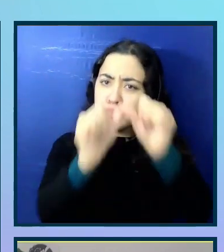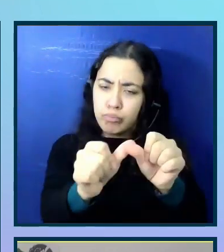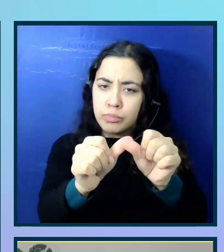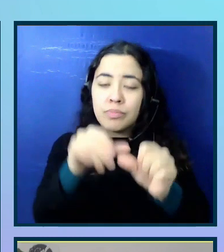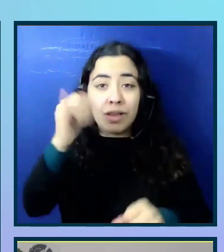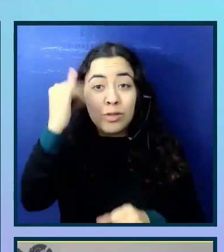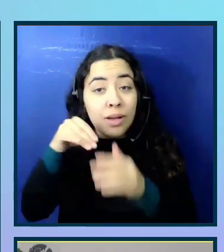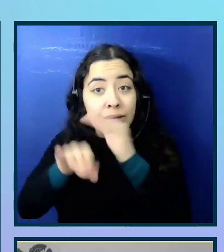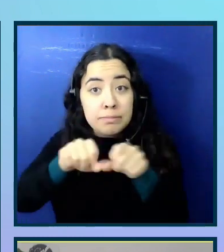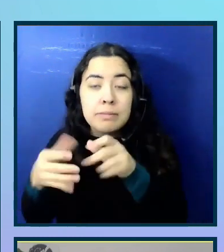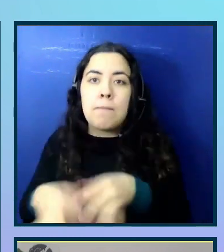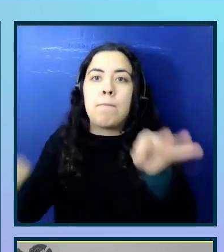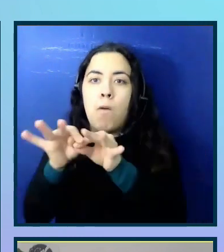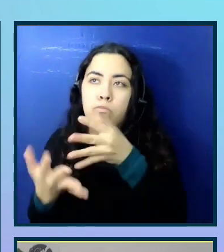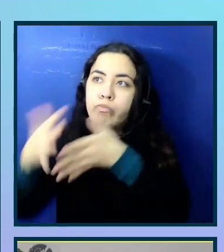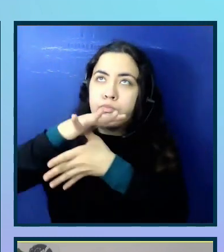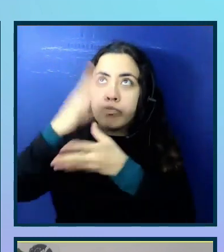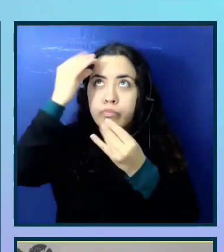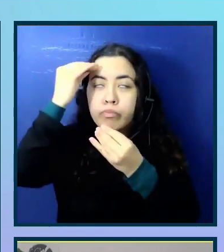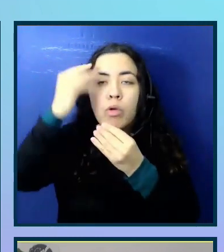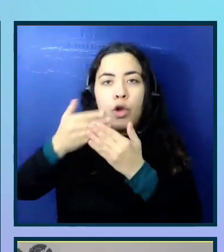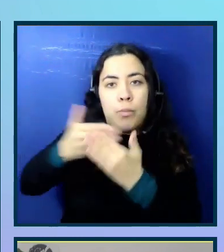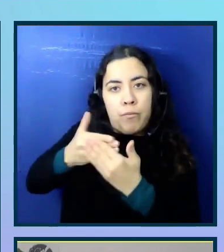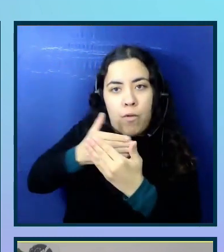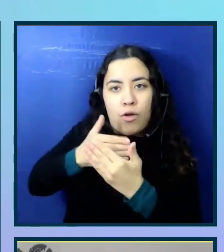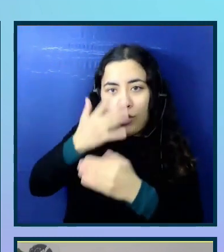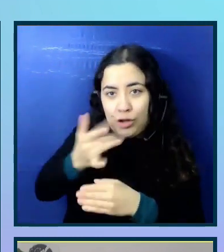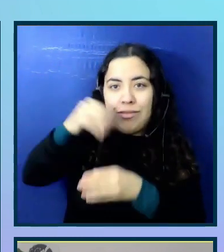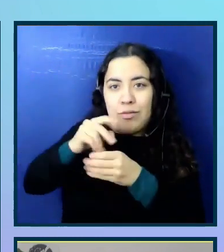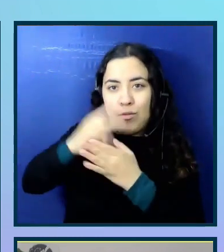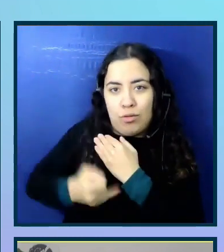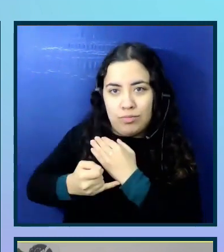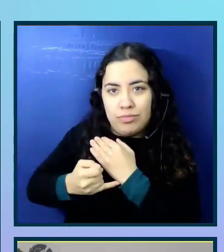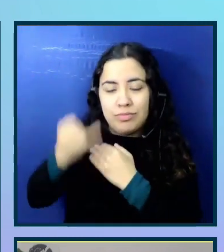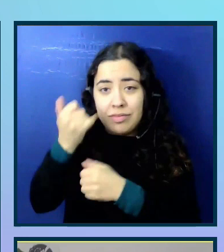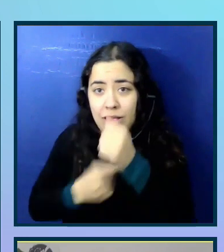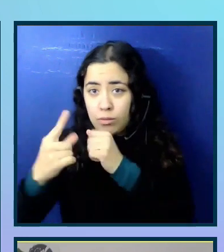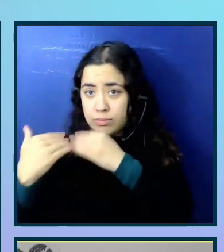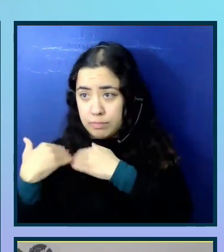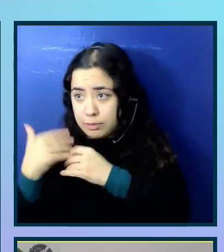When everyone becomes responsible for their accessibility, most issue can be found,